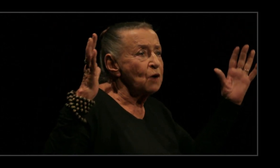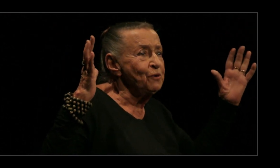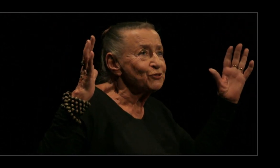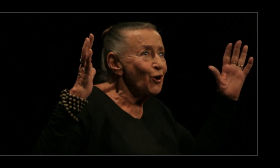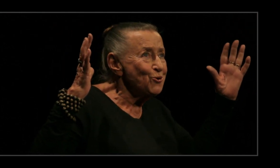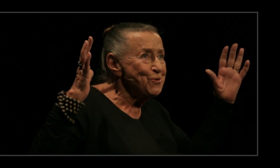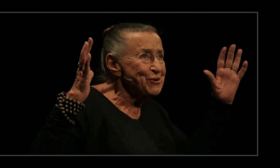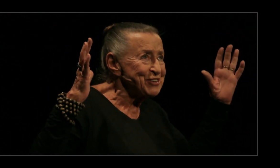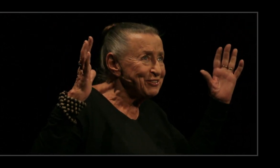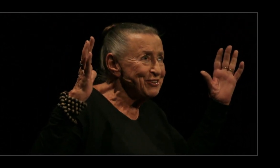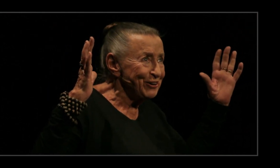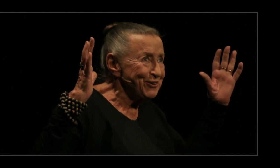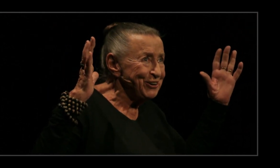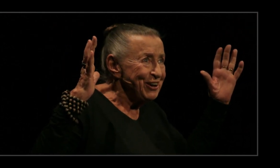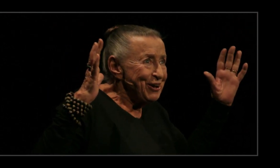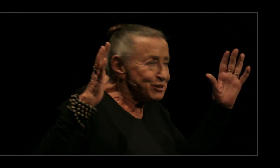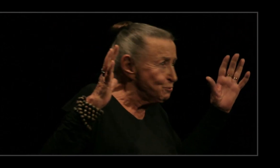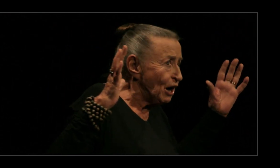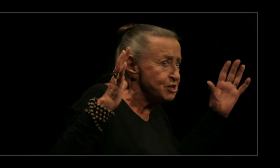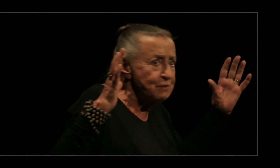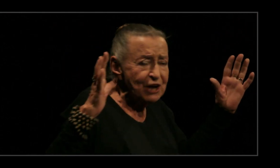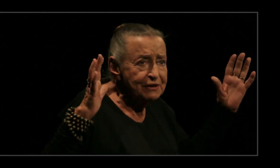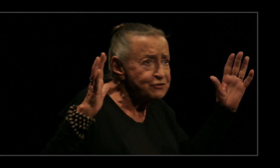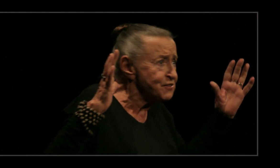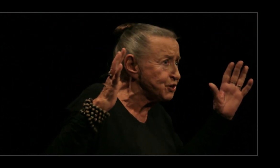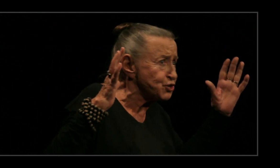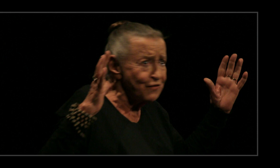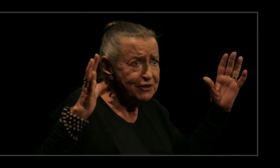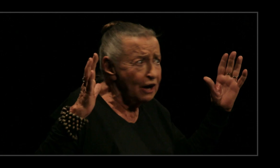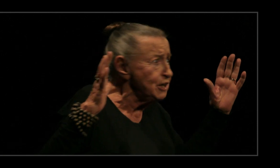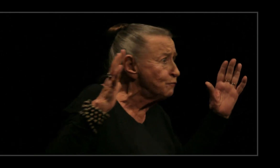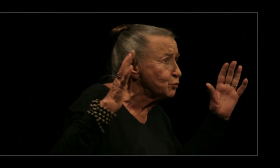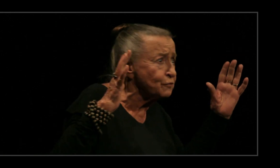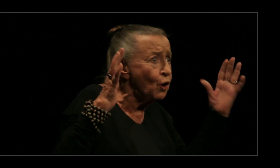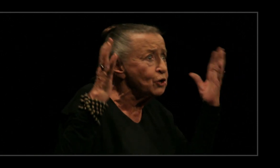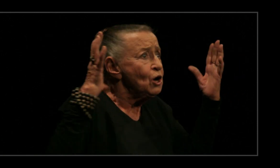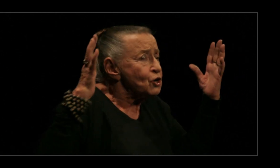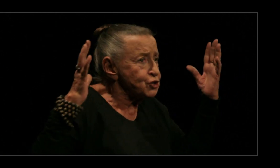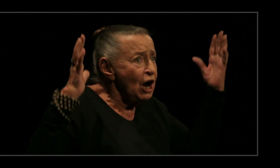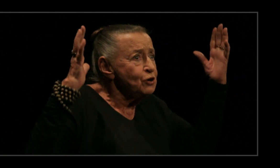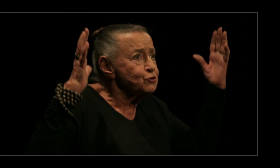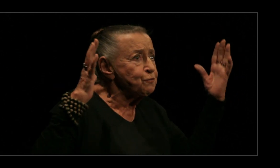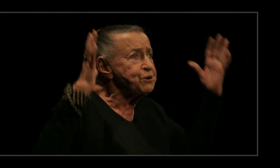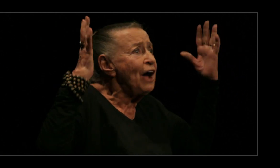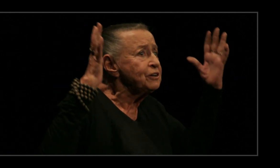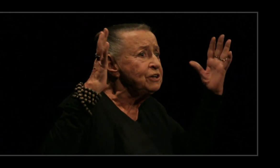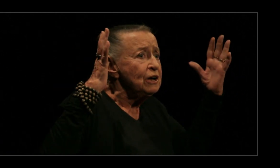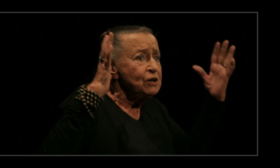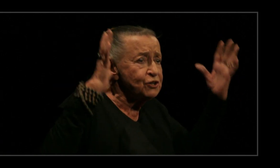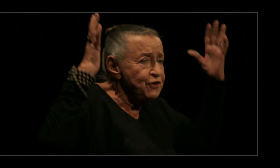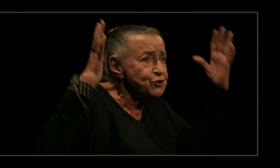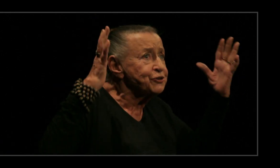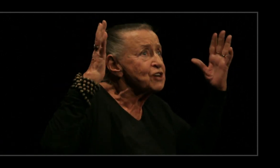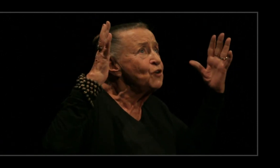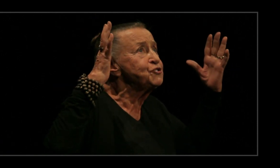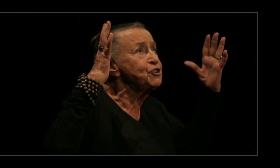as if one horn contained a hundred more, from hunter, beast, and hound fear and rage crashed,